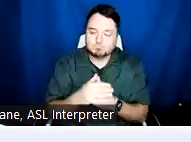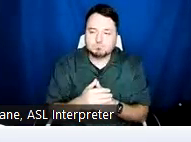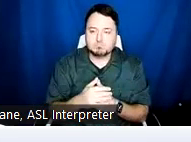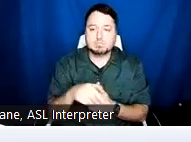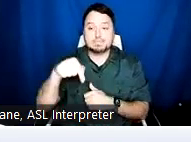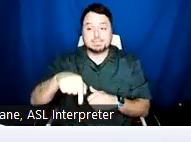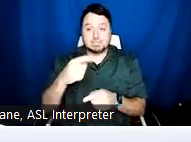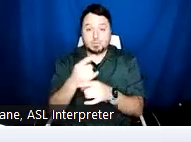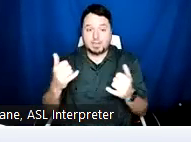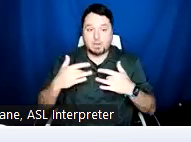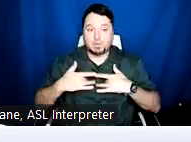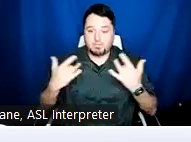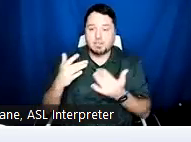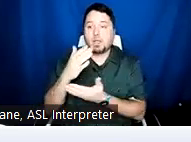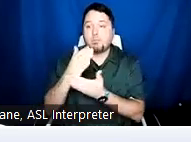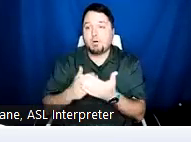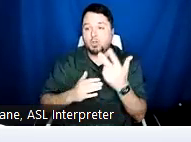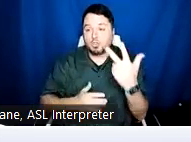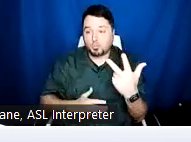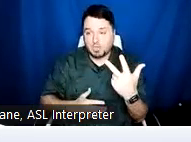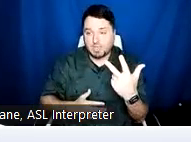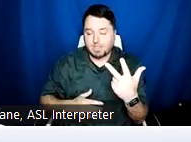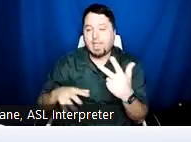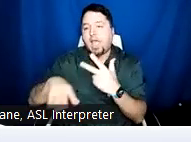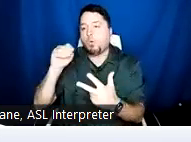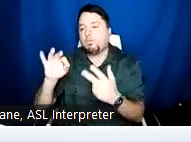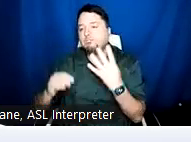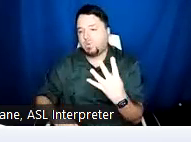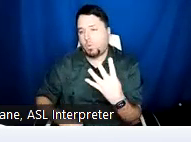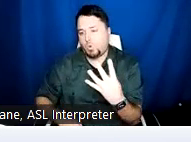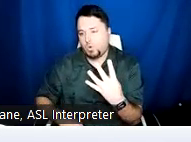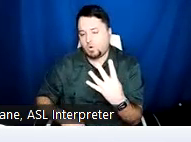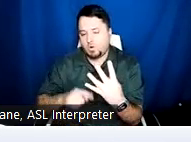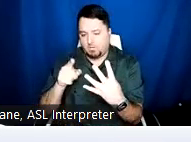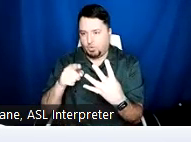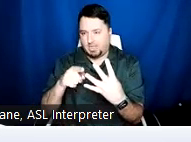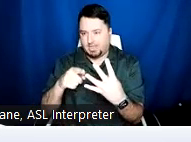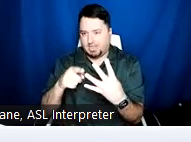now is part 3 of a 4 part webinar series created through the White House Initiative,